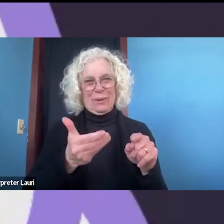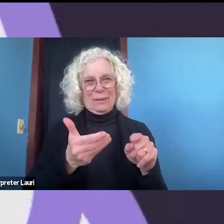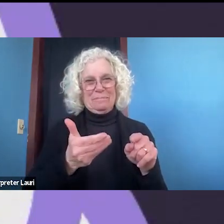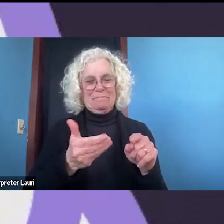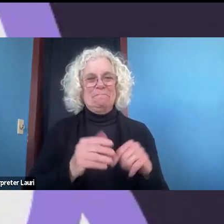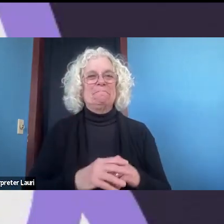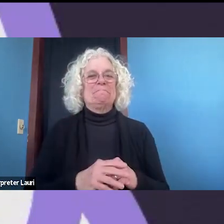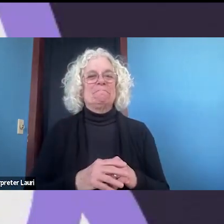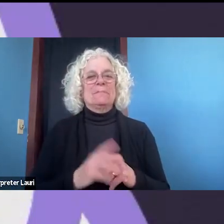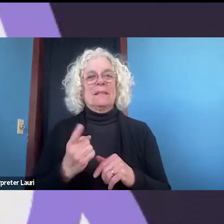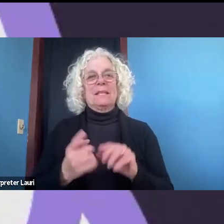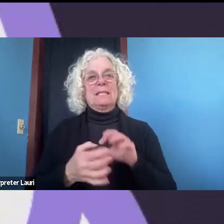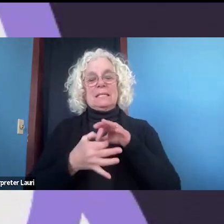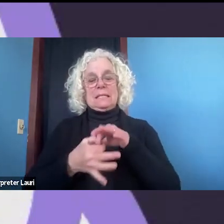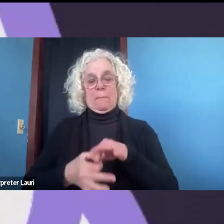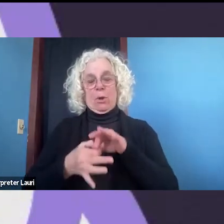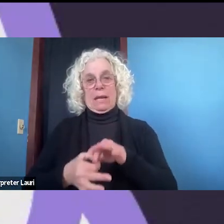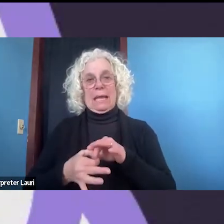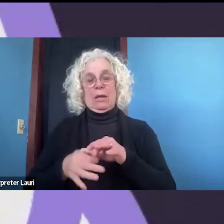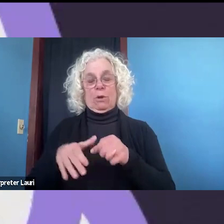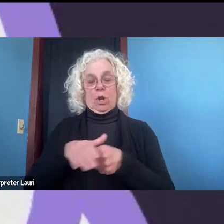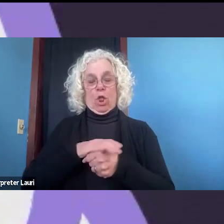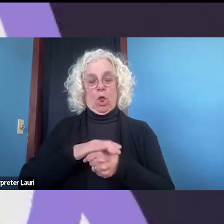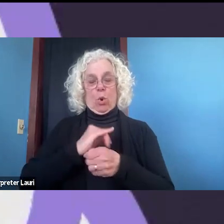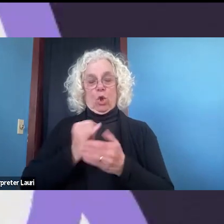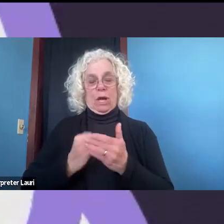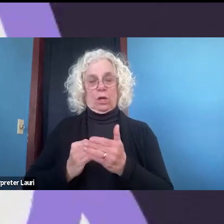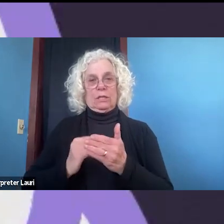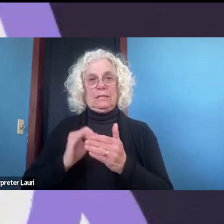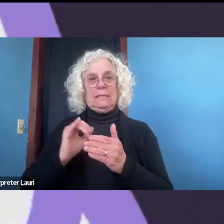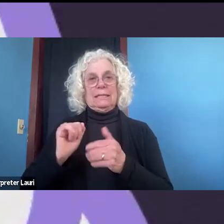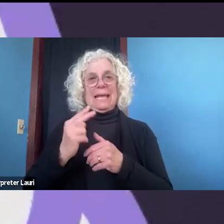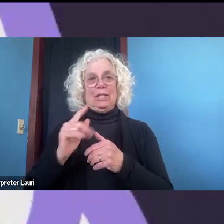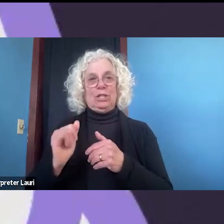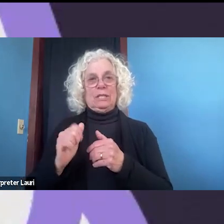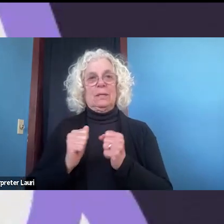anchoring local arts agencies in the arts ecosystem. I'm Heather Flanagan.